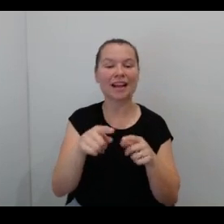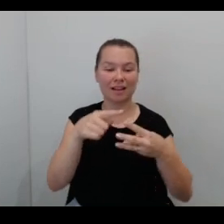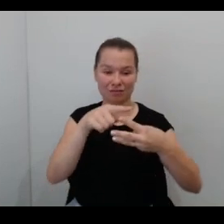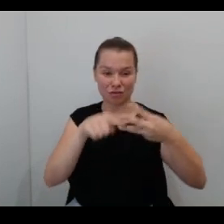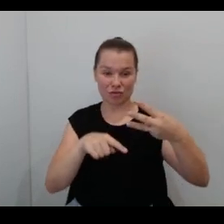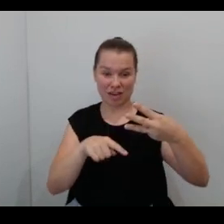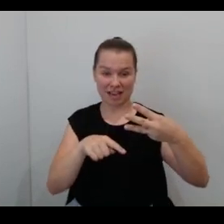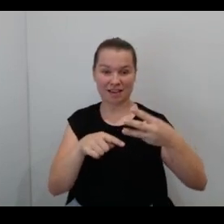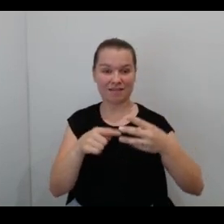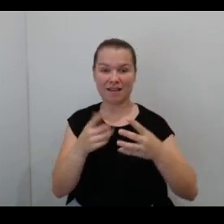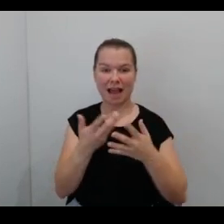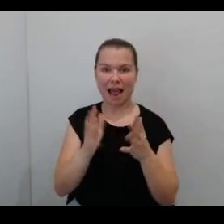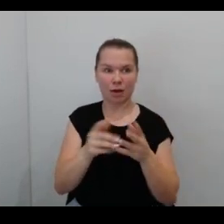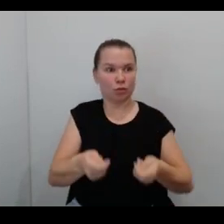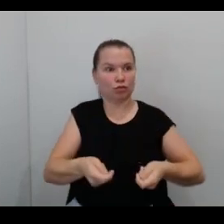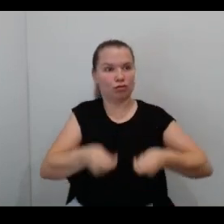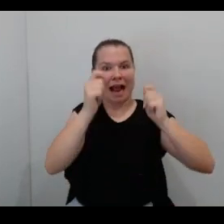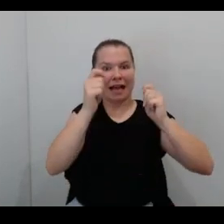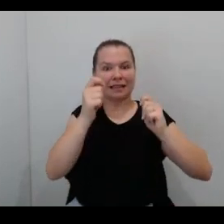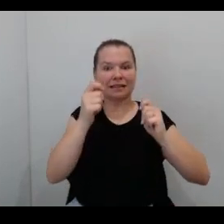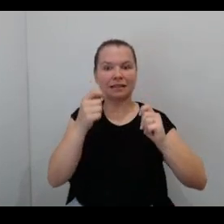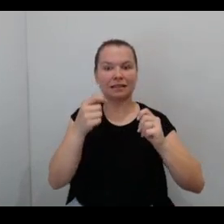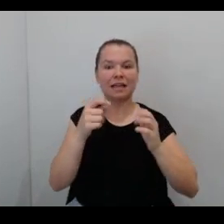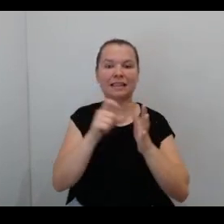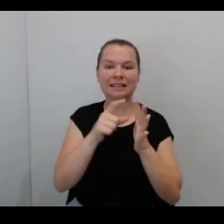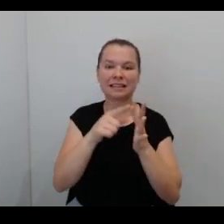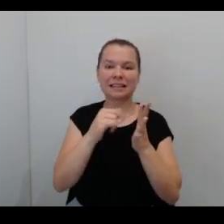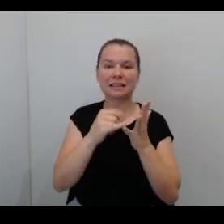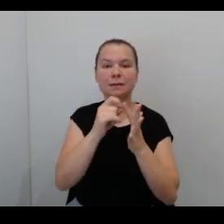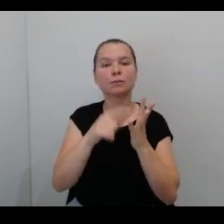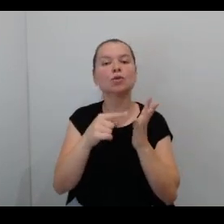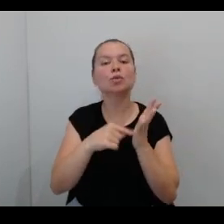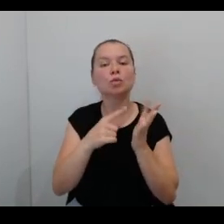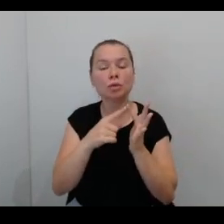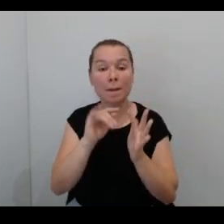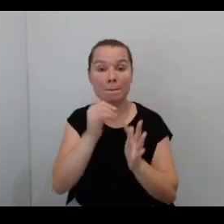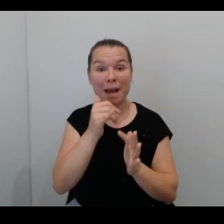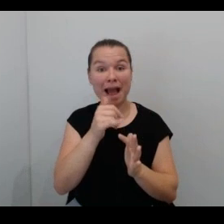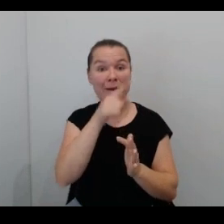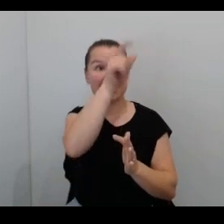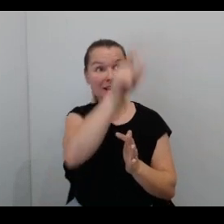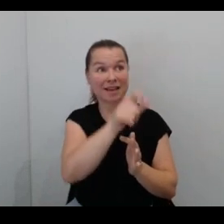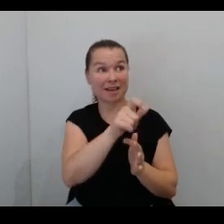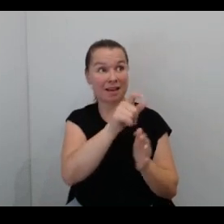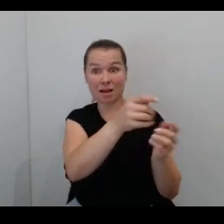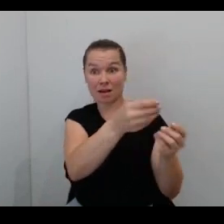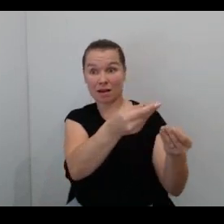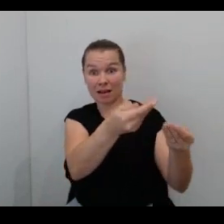If it's the case that the provider or lender is not willing to hear you out during the